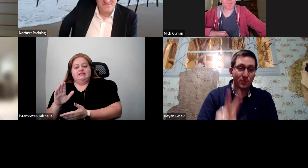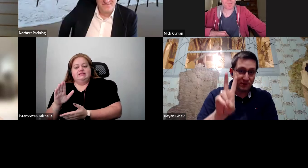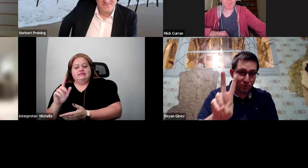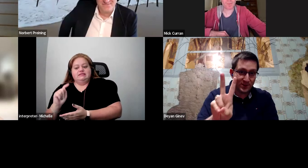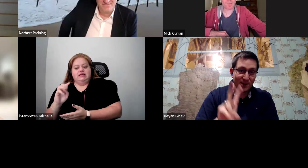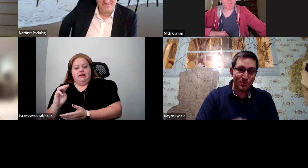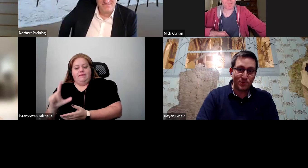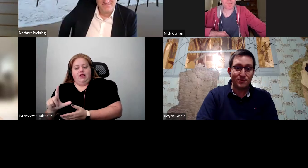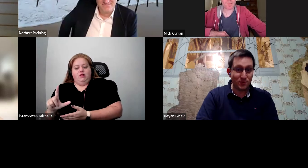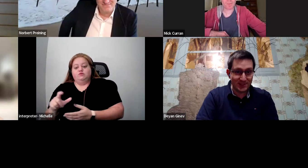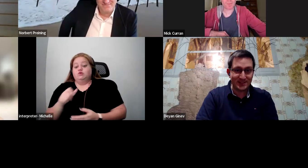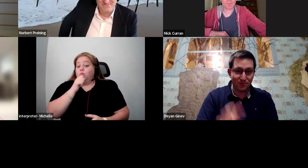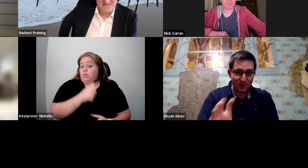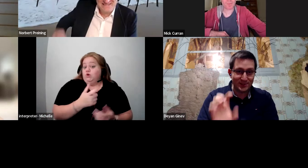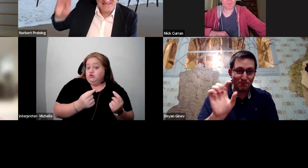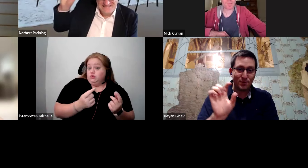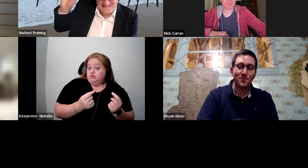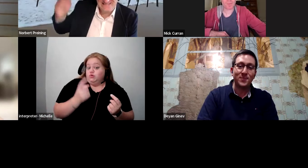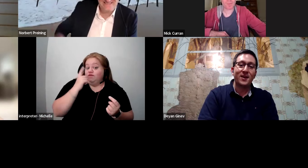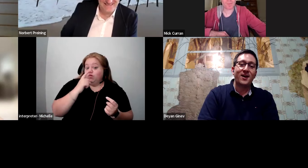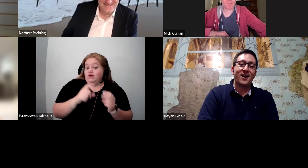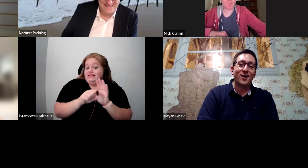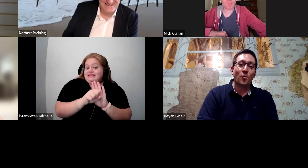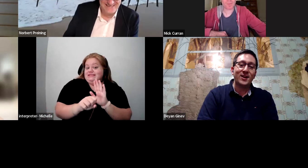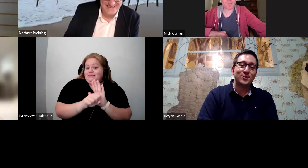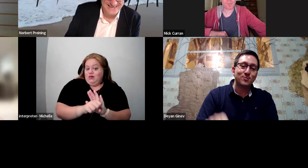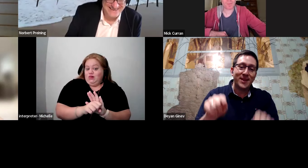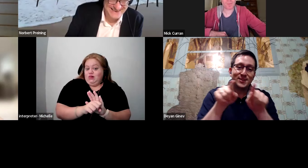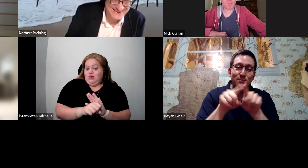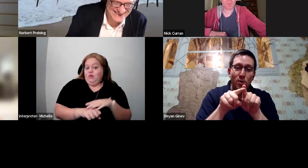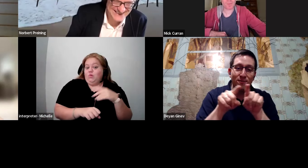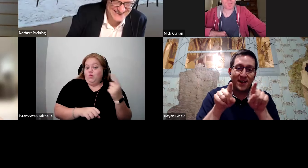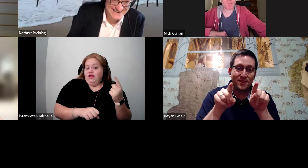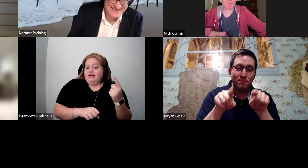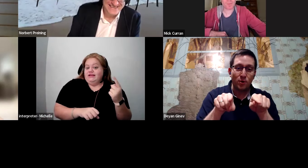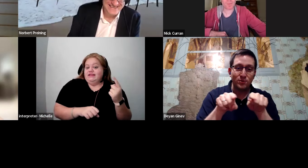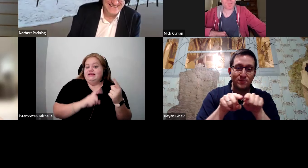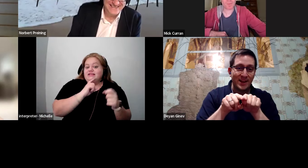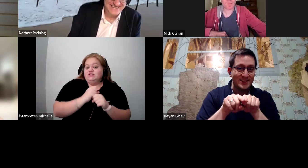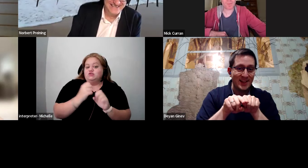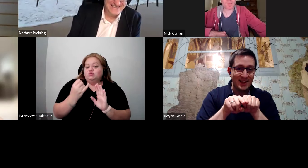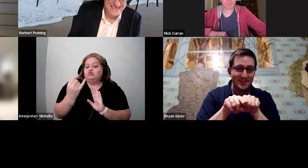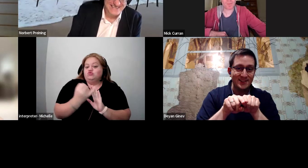and I'll give two examples-- for this symbol. One is to make a small phantom box of the right size